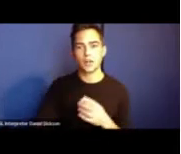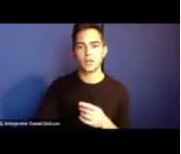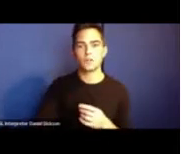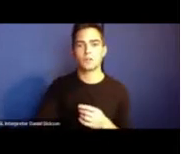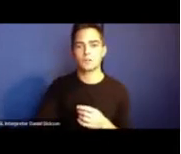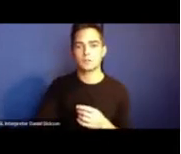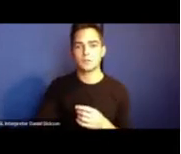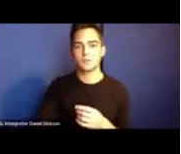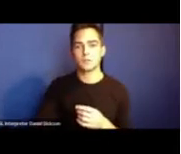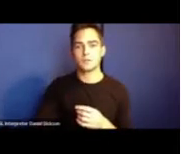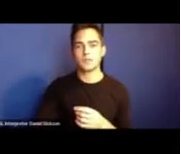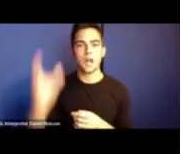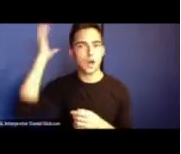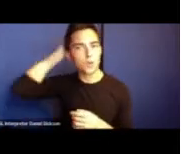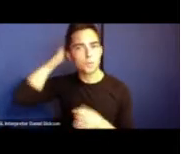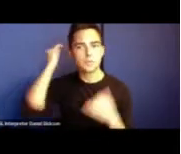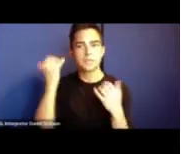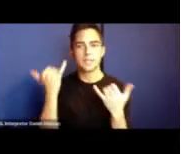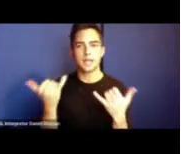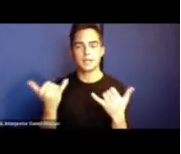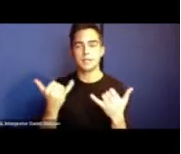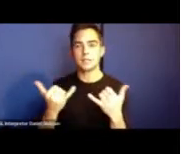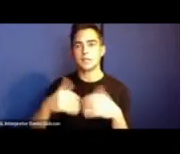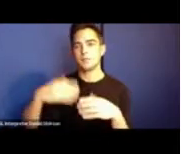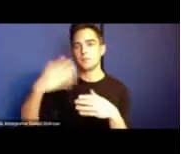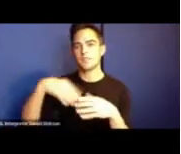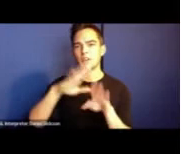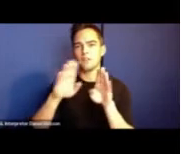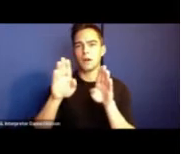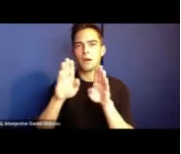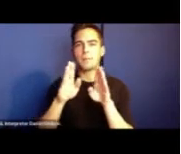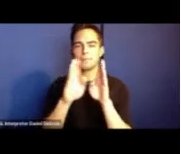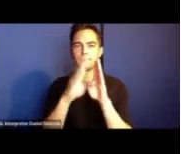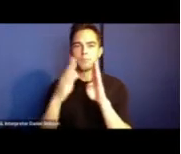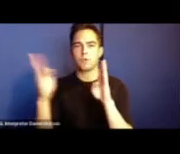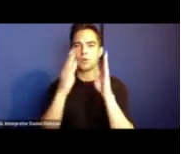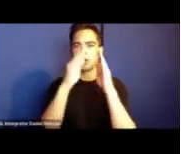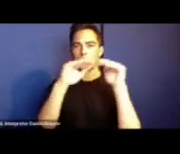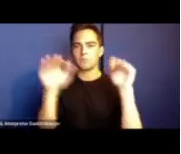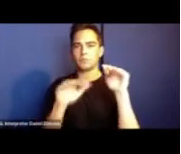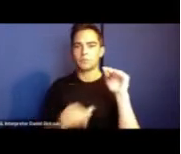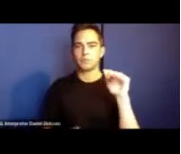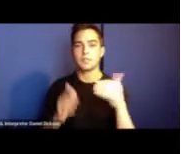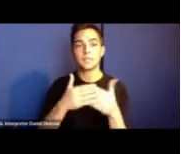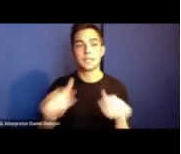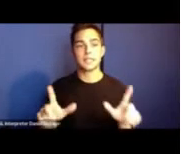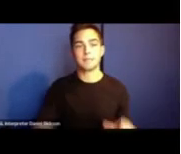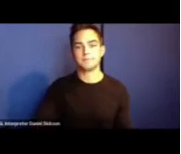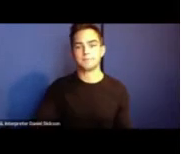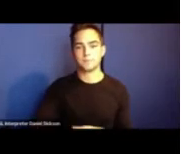ponytail today and I'm sitting in front of a bookcase. So if we can go to the next slide? So my